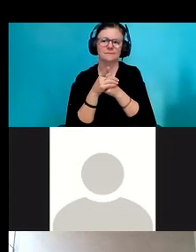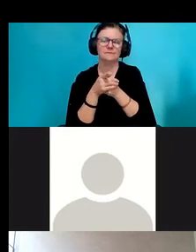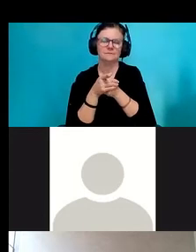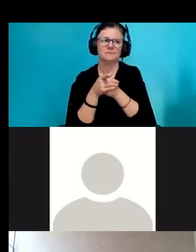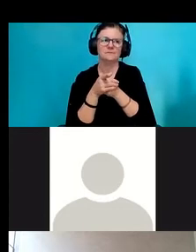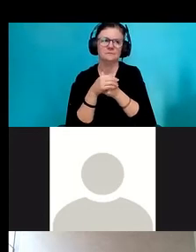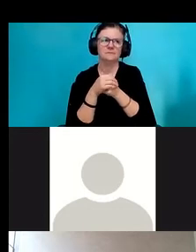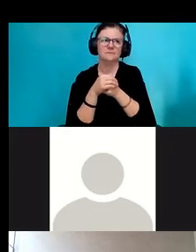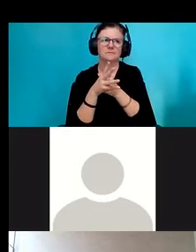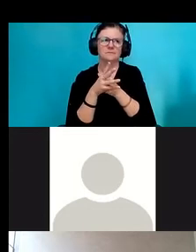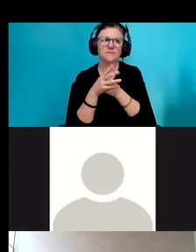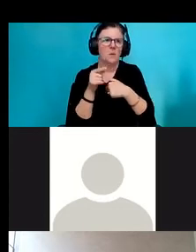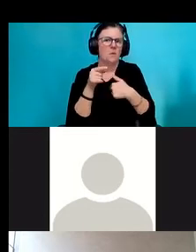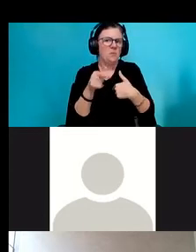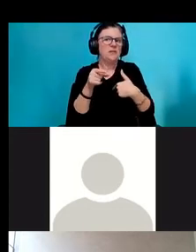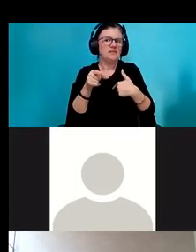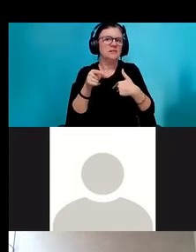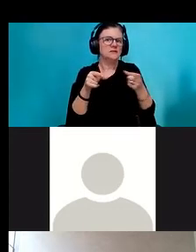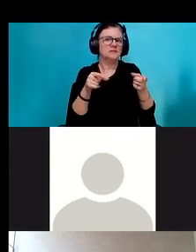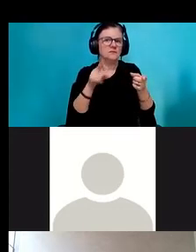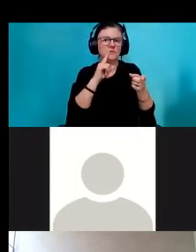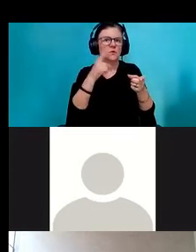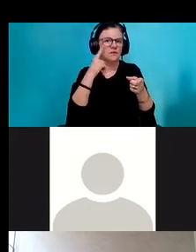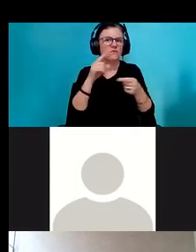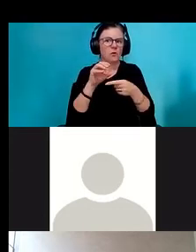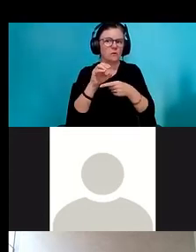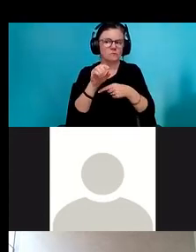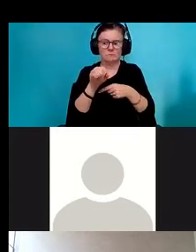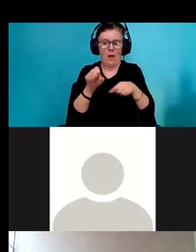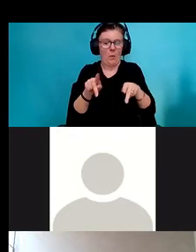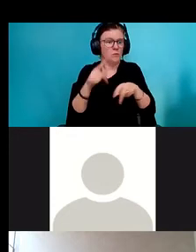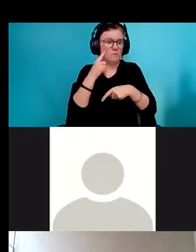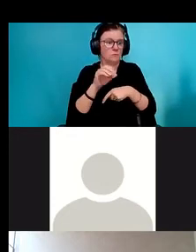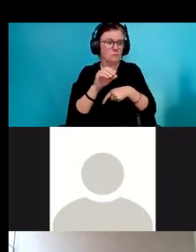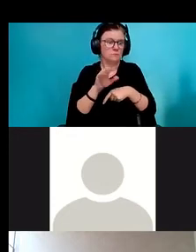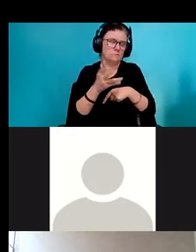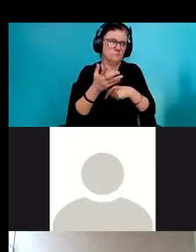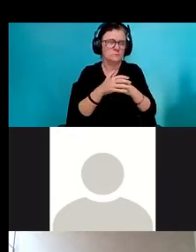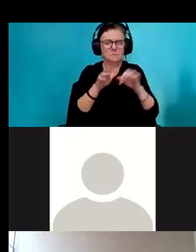to elevate to OVW that what's missing.